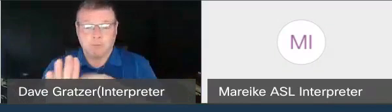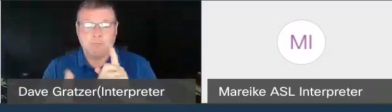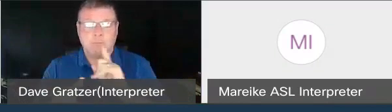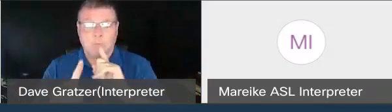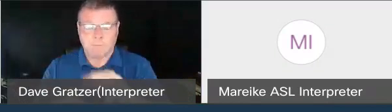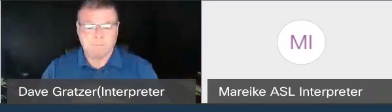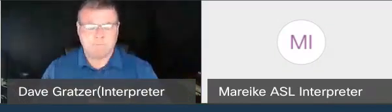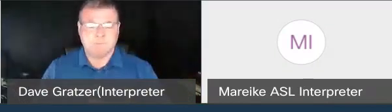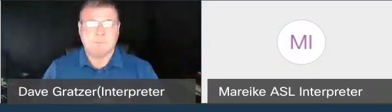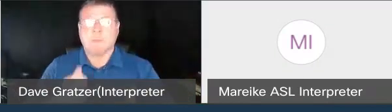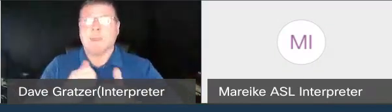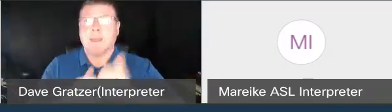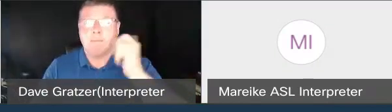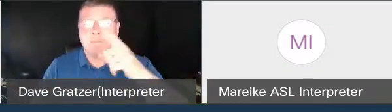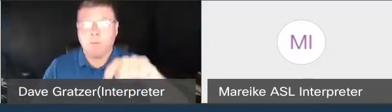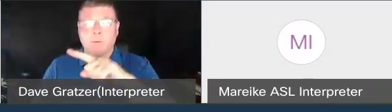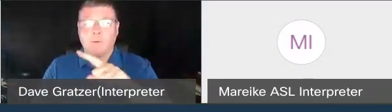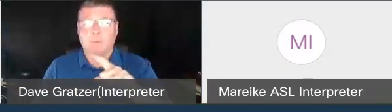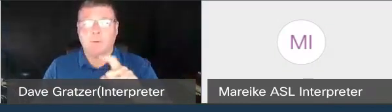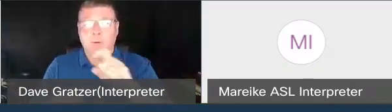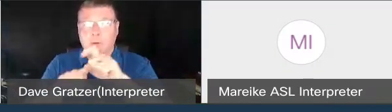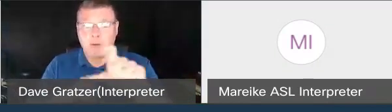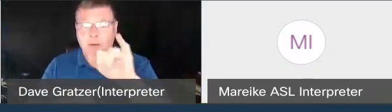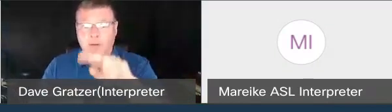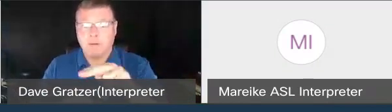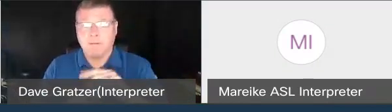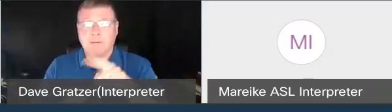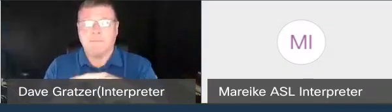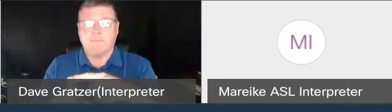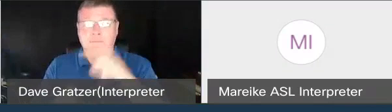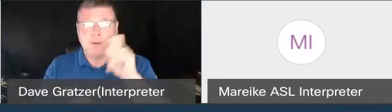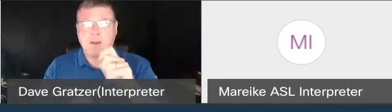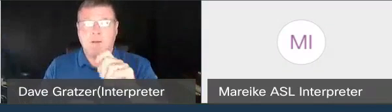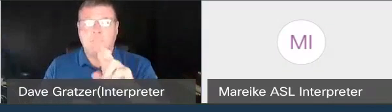Uh, most of you are calling in today from urban locations,